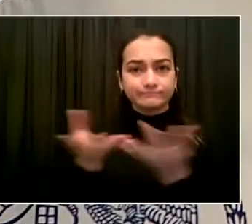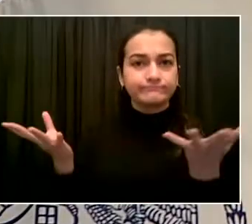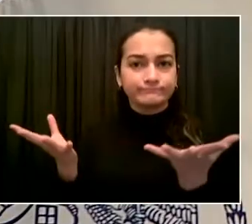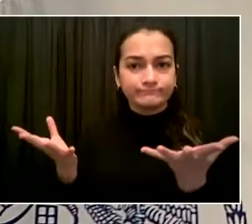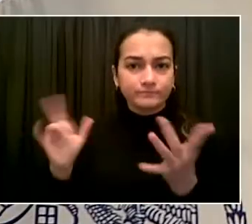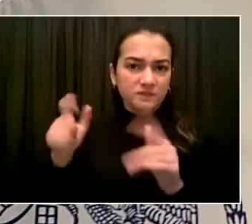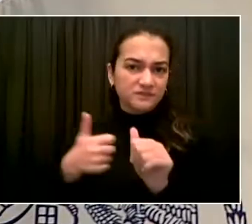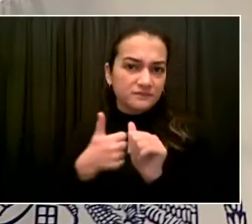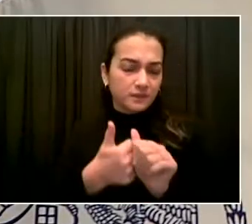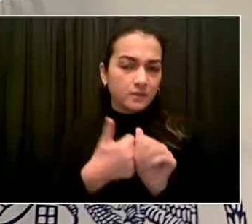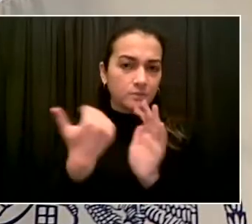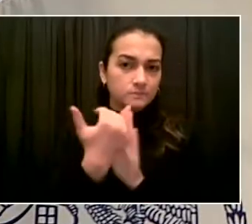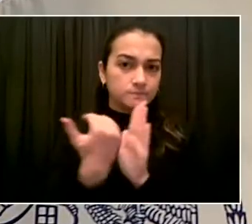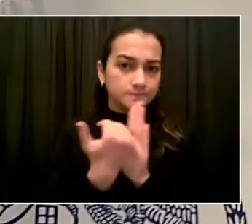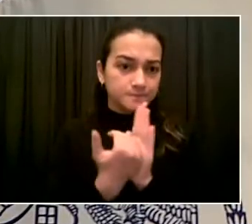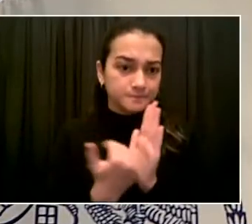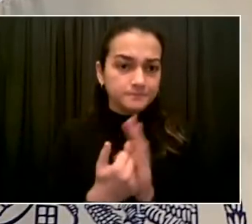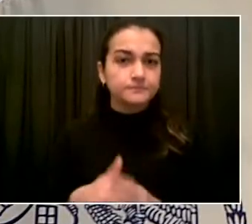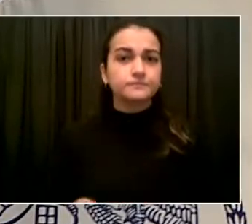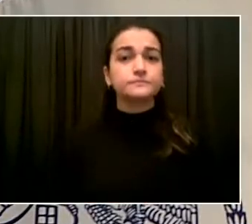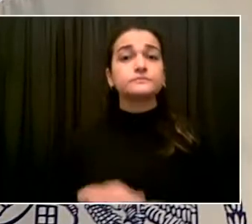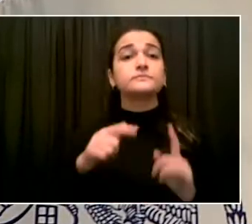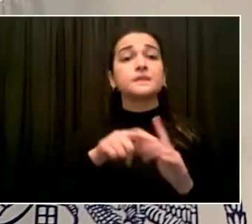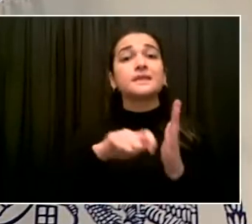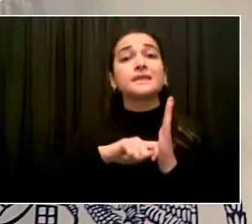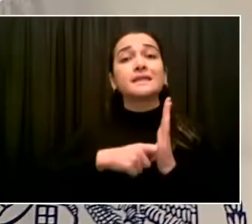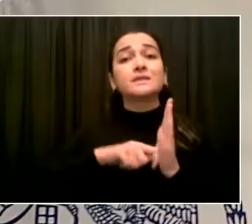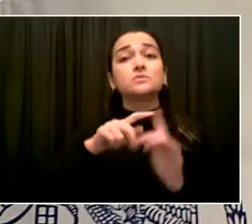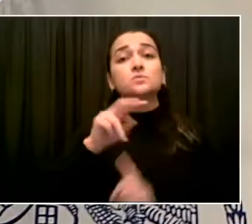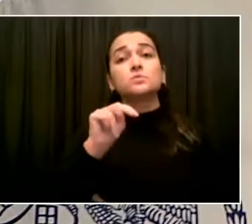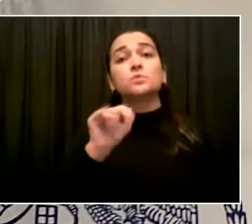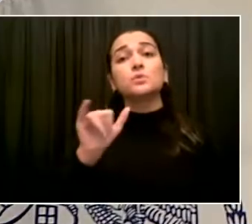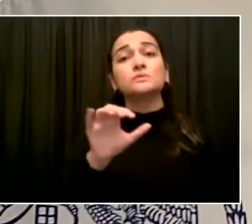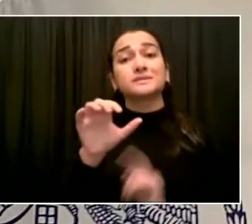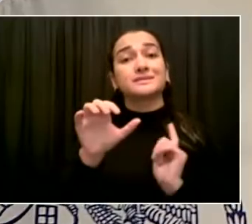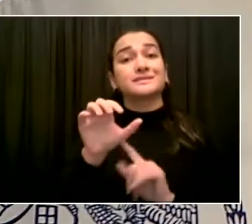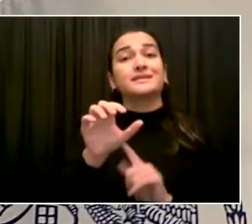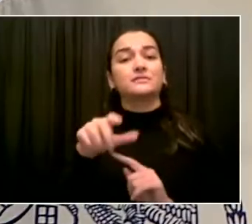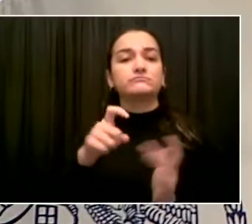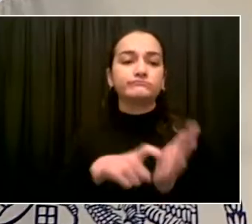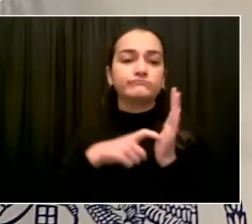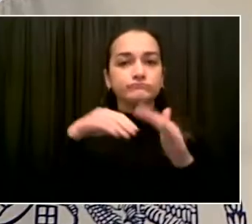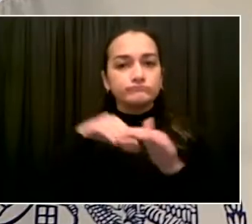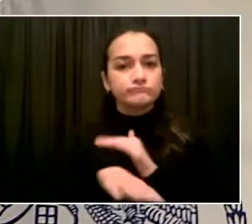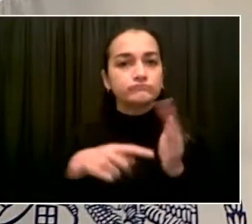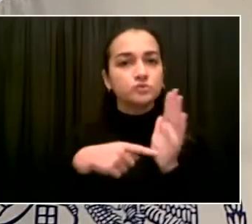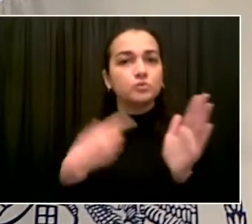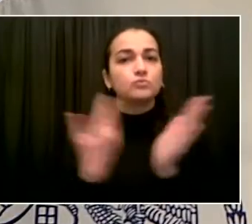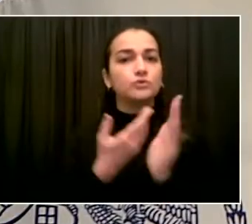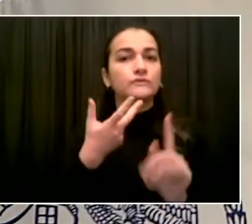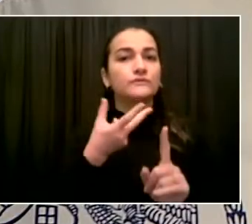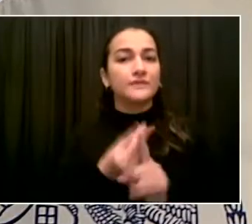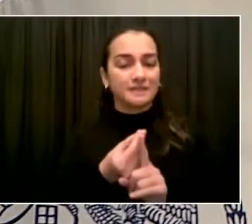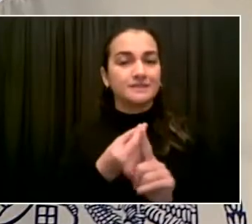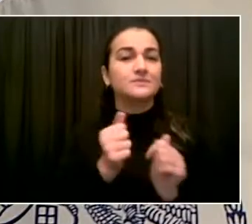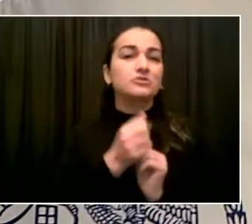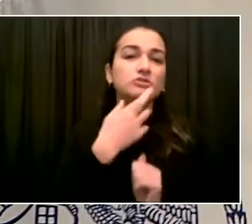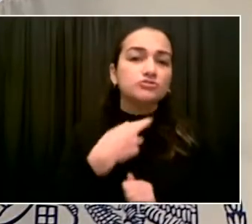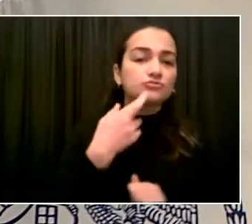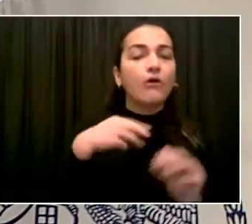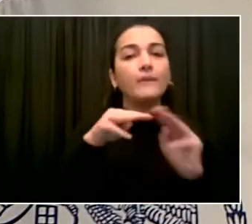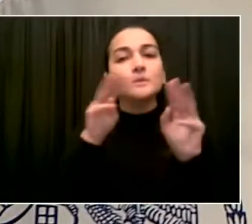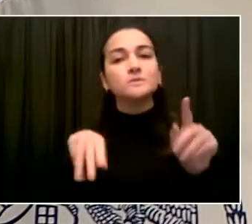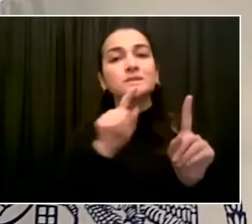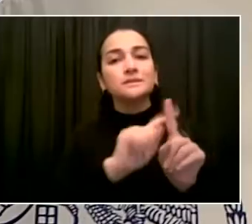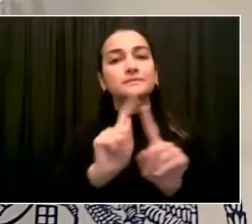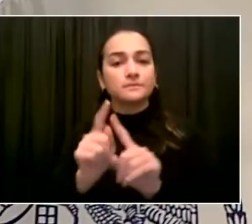OF KNOWLEDGE NOW